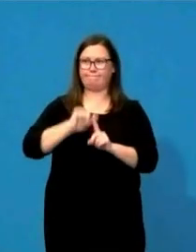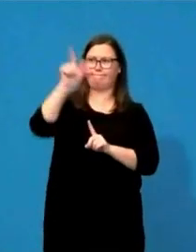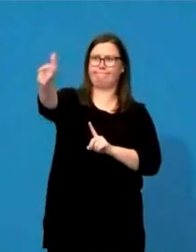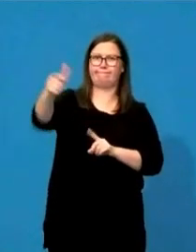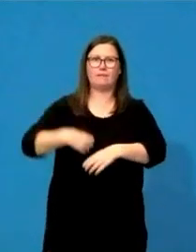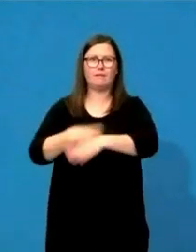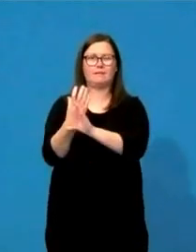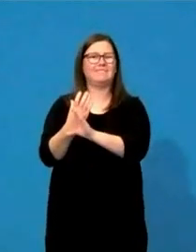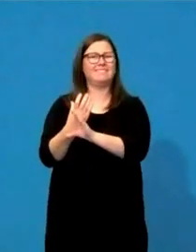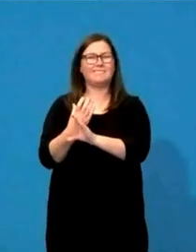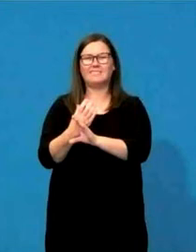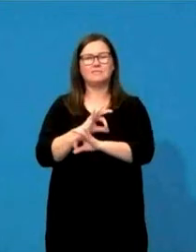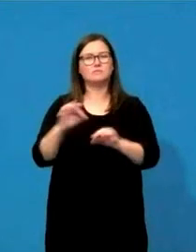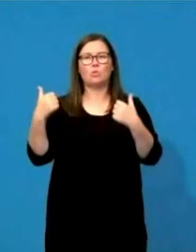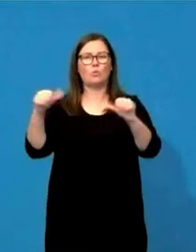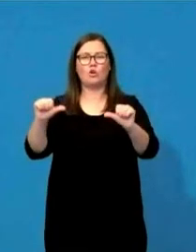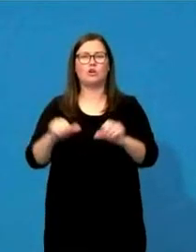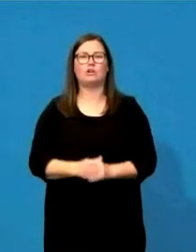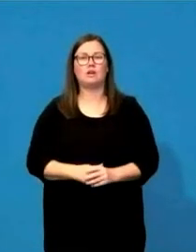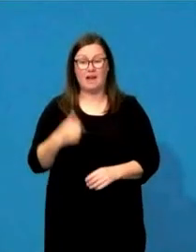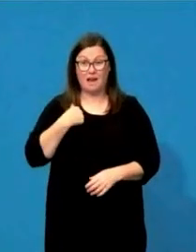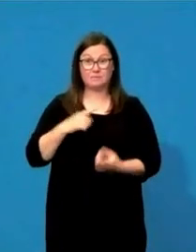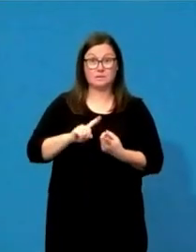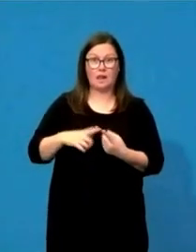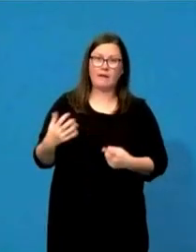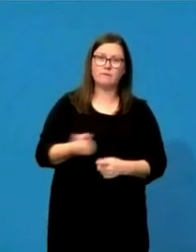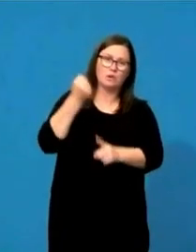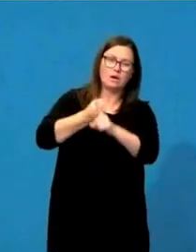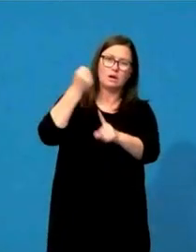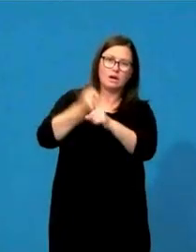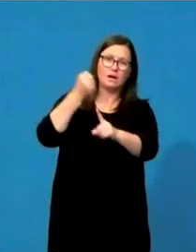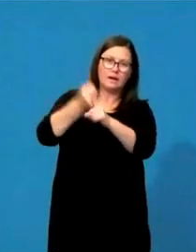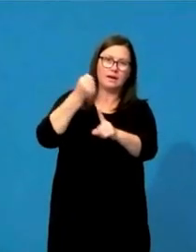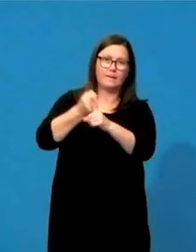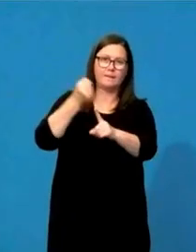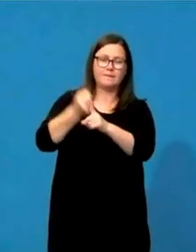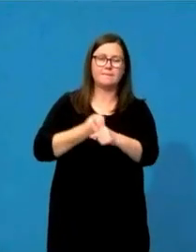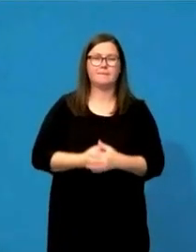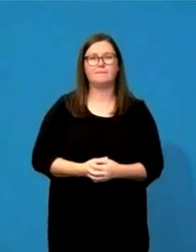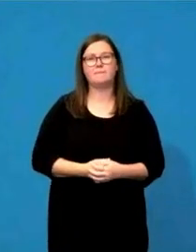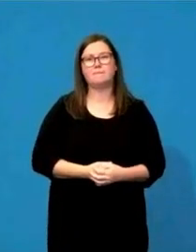supposed to be doing, and I - the pattern we have noticed is that their support